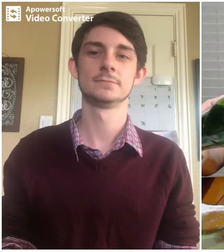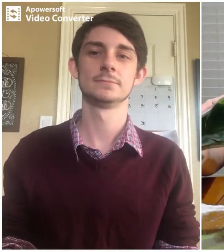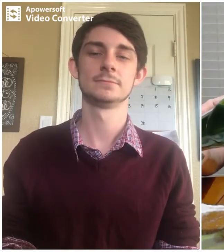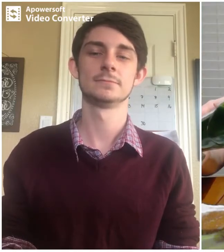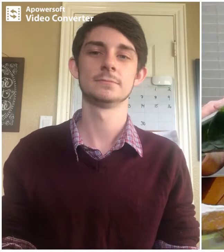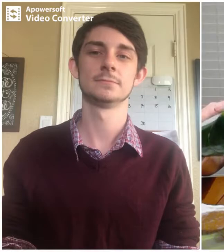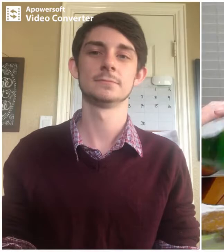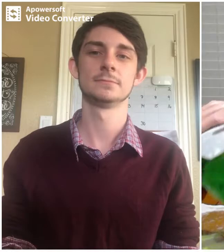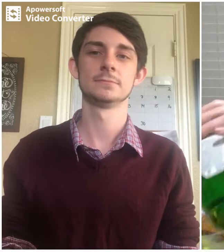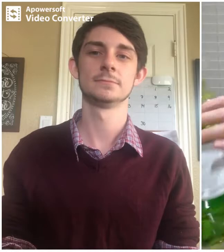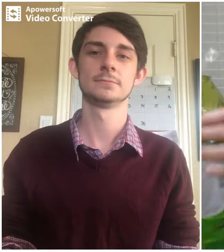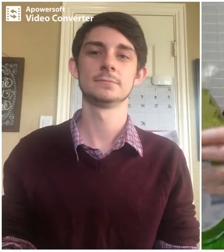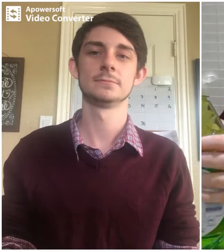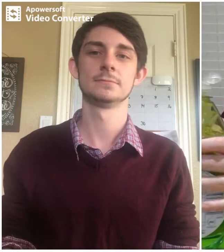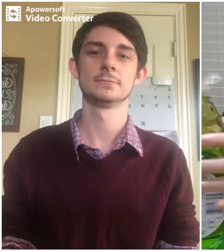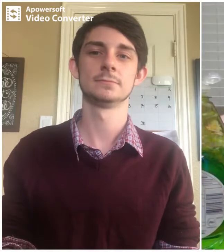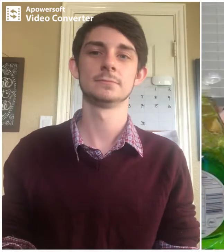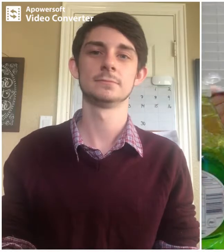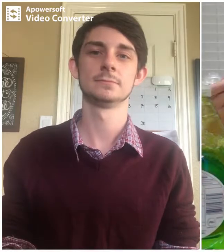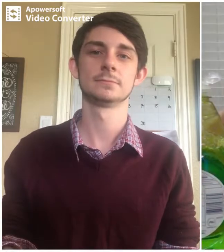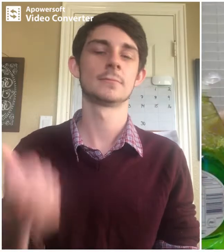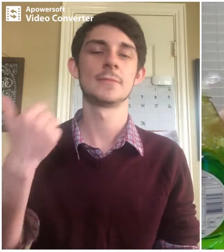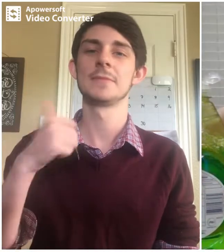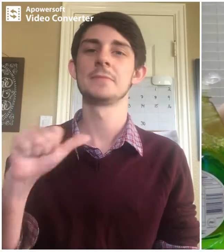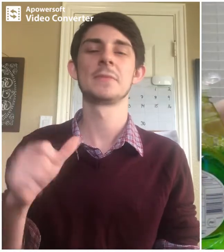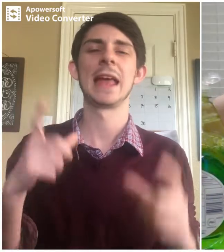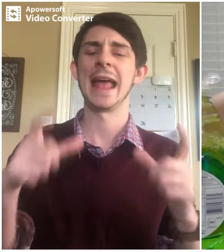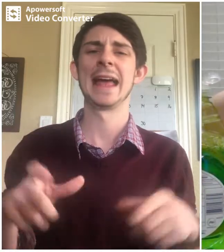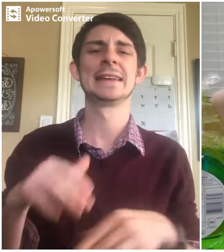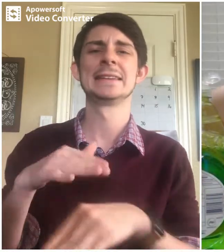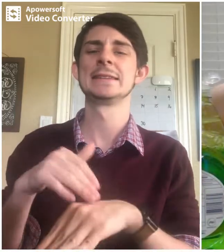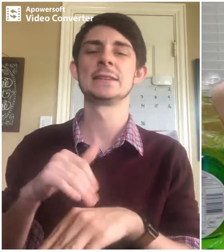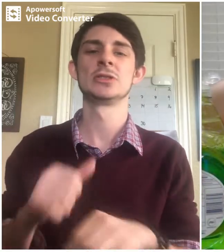It can be any dish soap. It can be dawn or any other brand that you